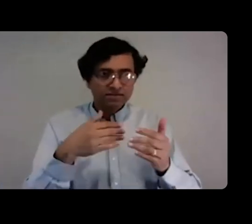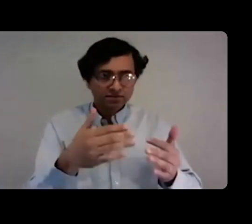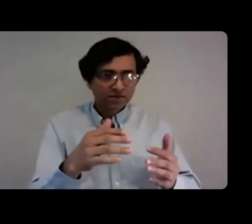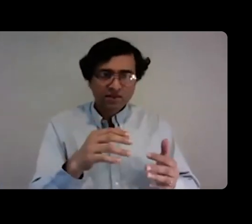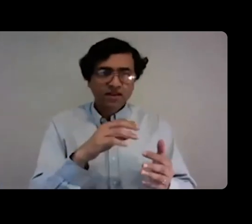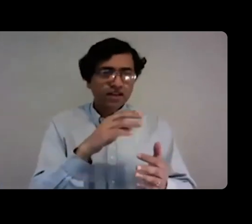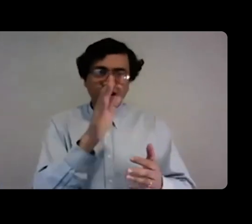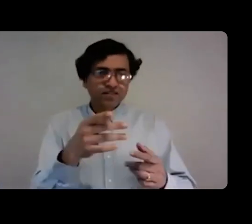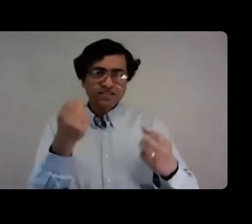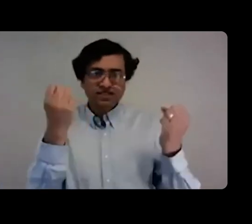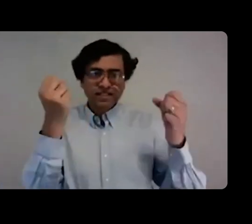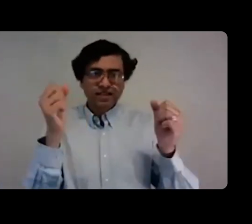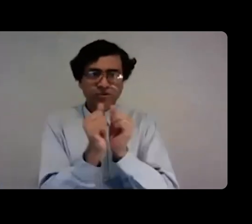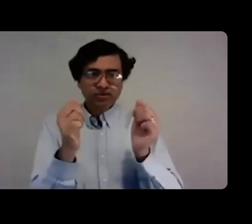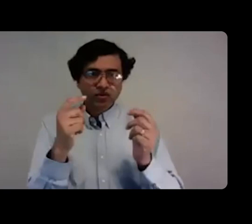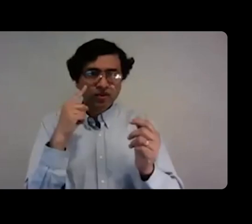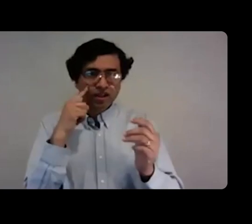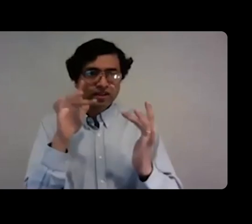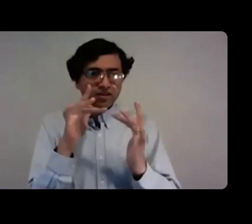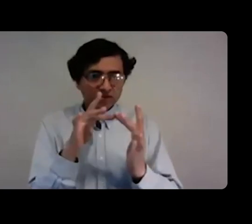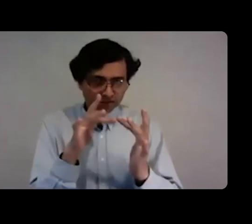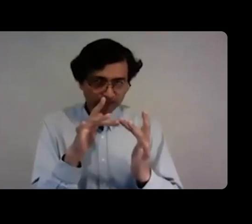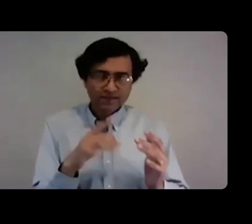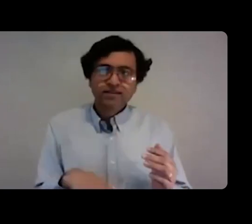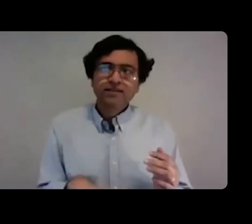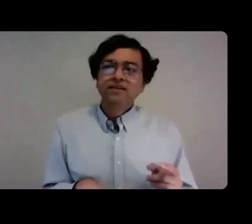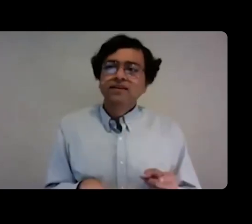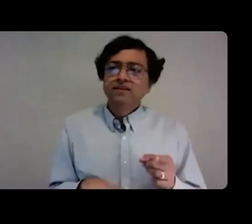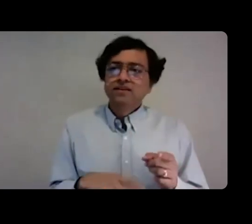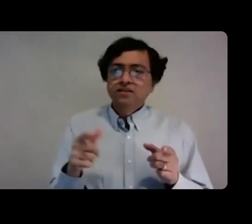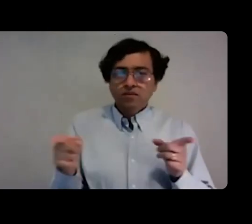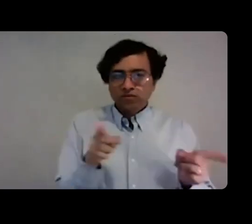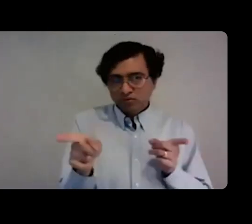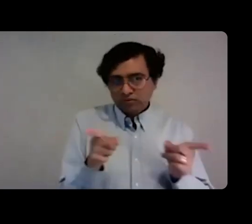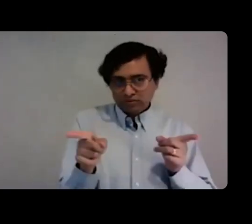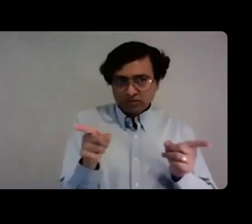have been recognize until everybody is looking at them so that there is no loss of